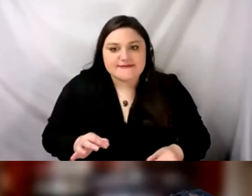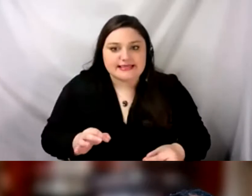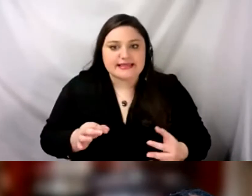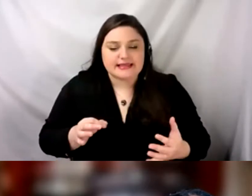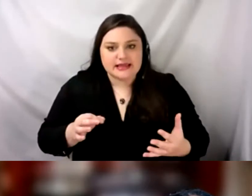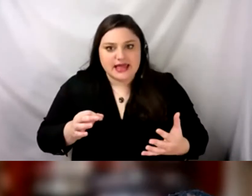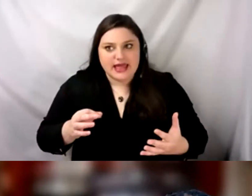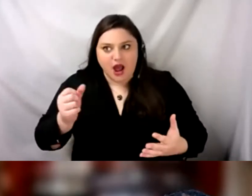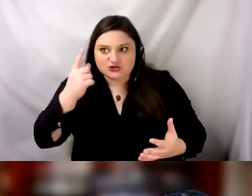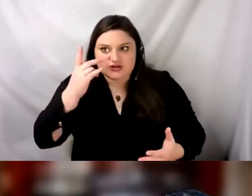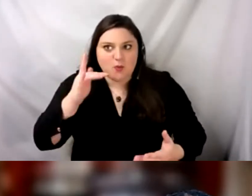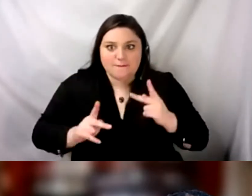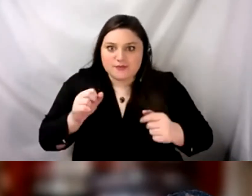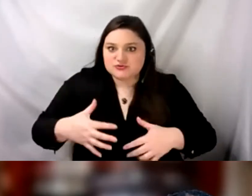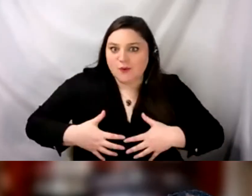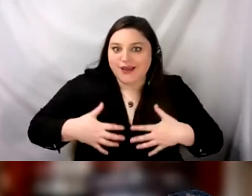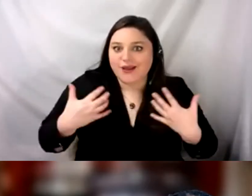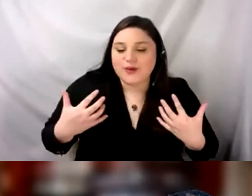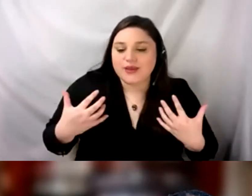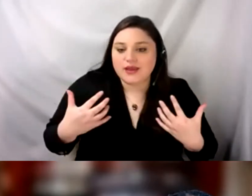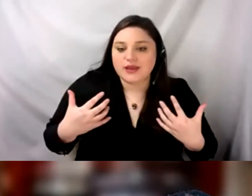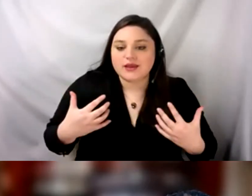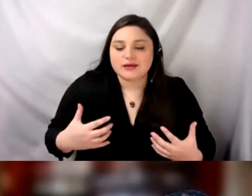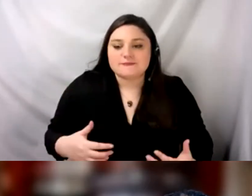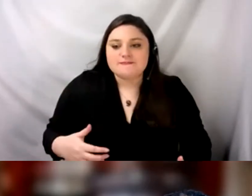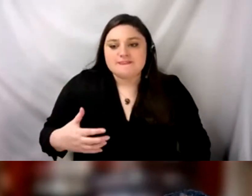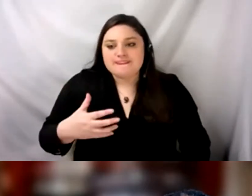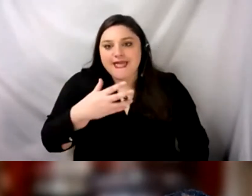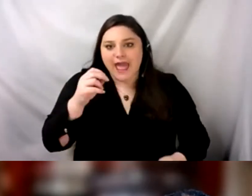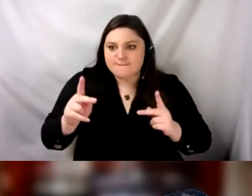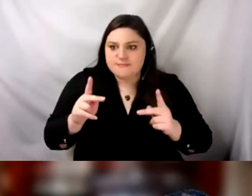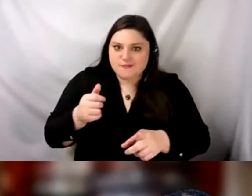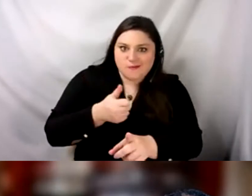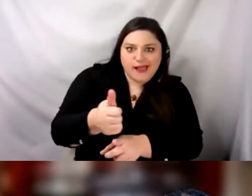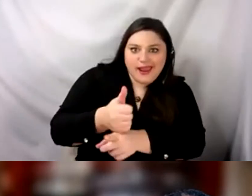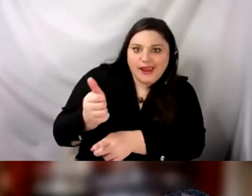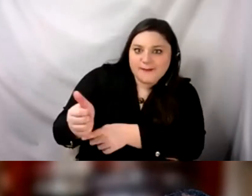scapegoating and victimizing --